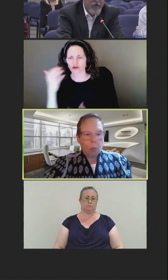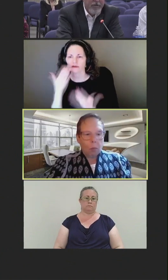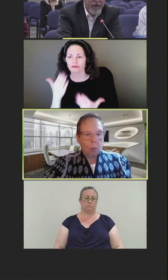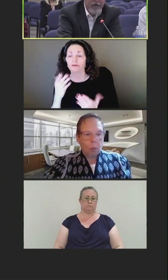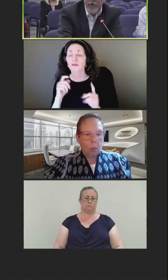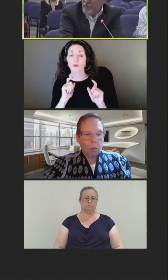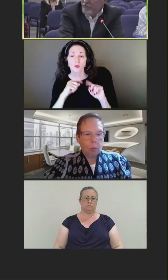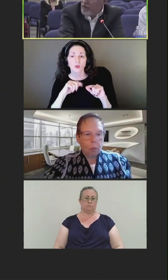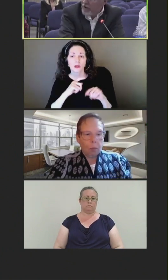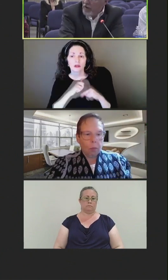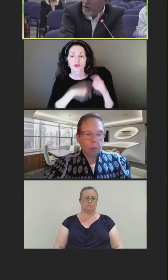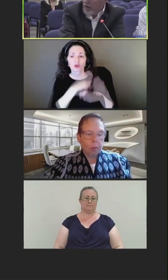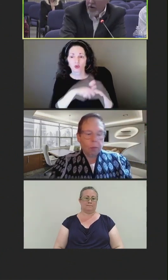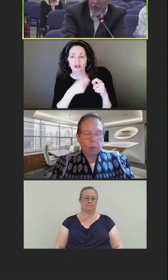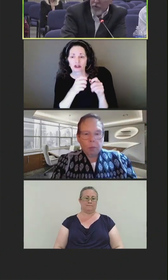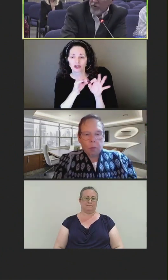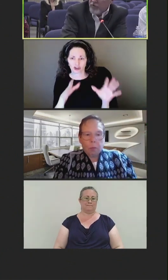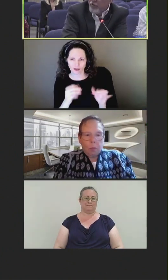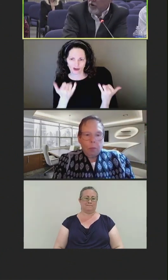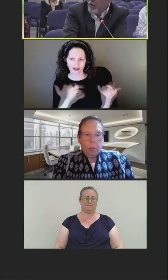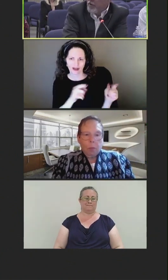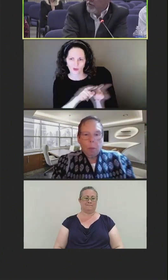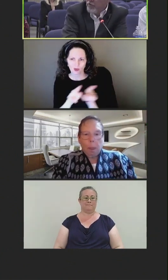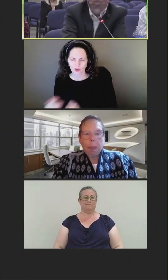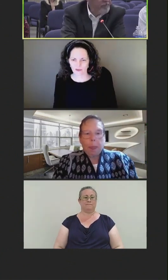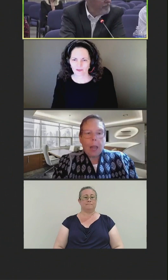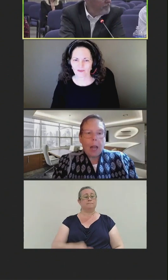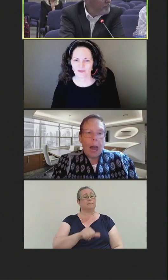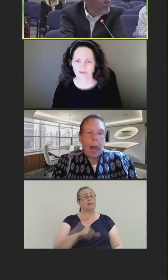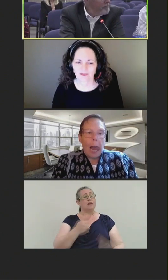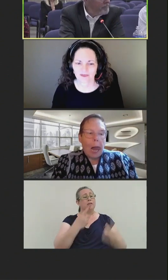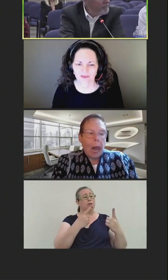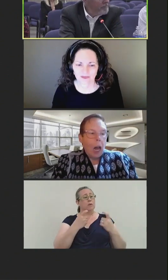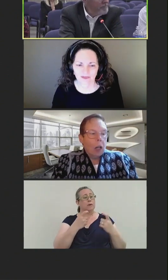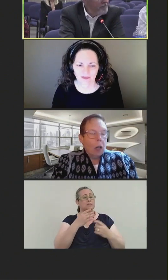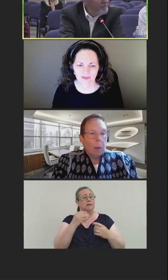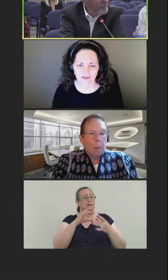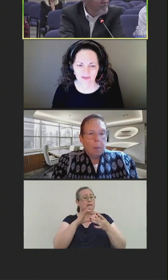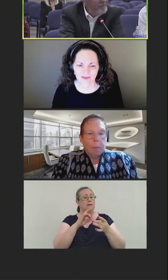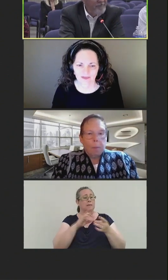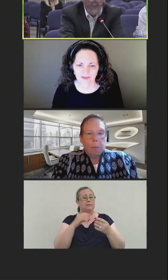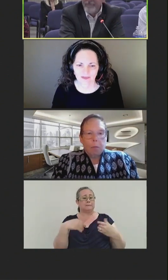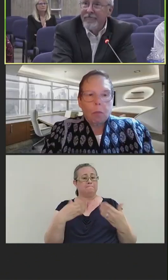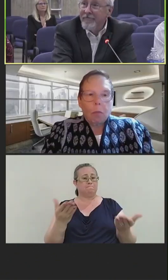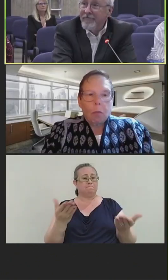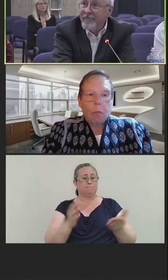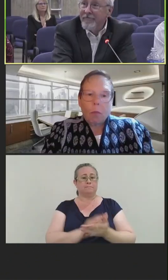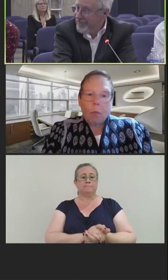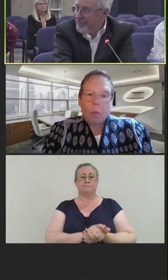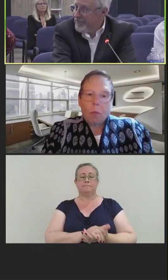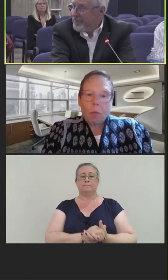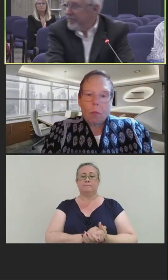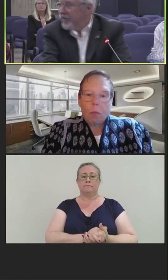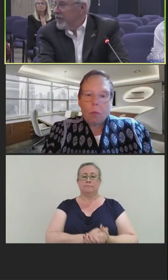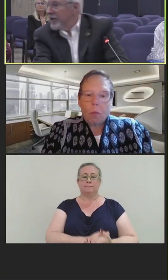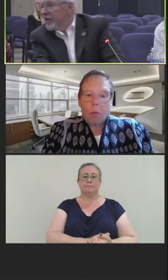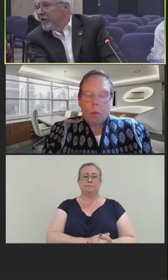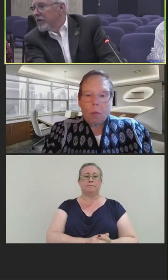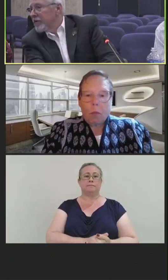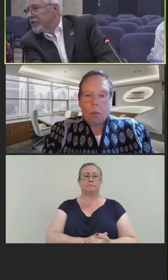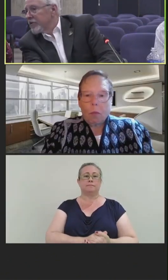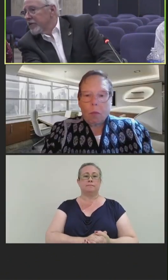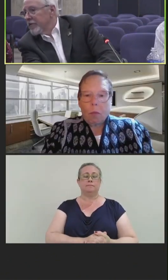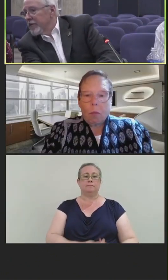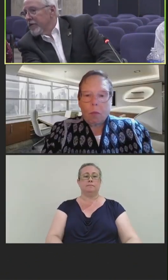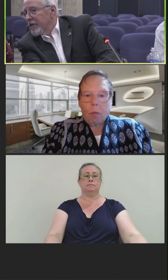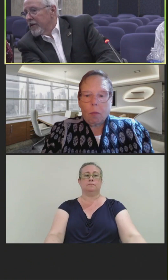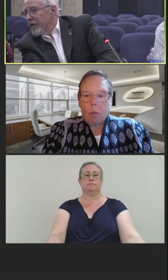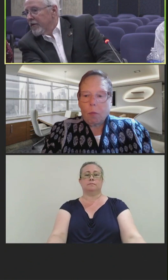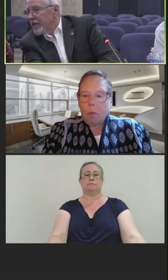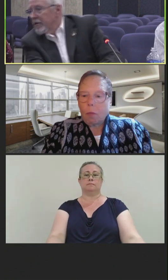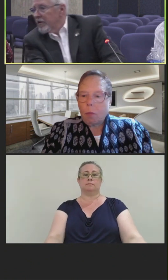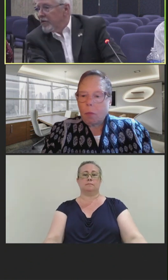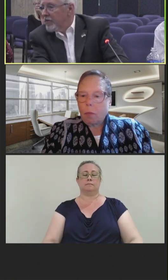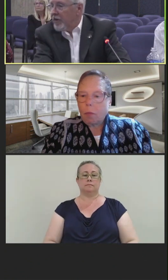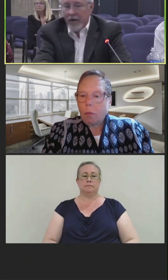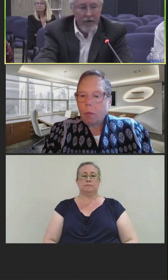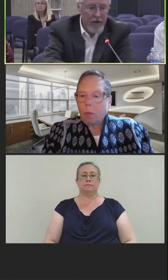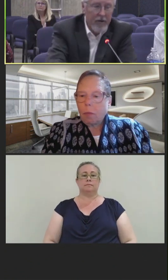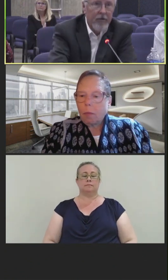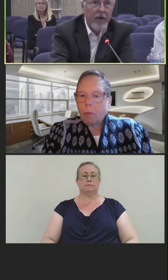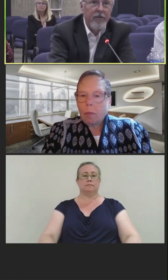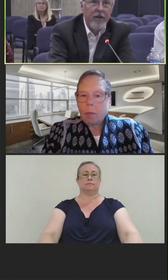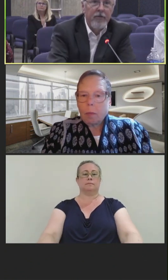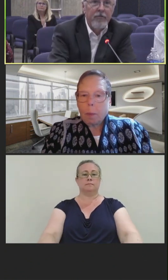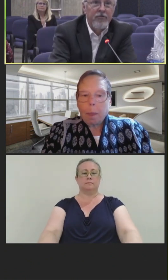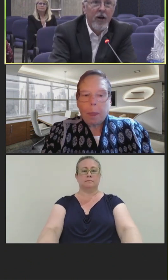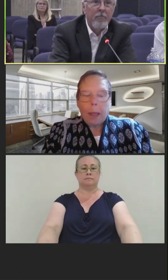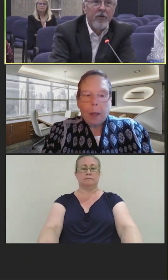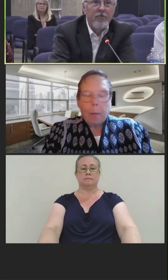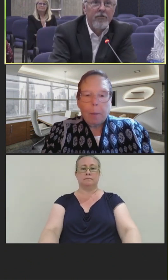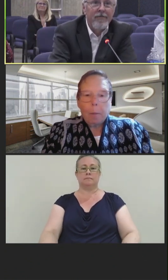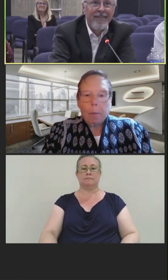Robert Hopkins: Thank you. Other questions or comments? Well, I think you've stumped us.